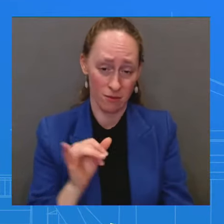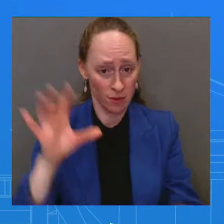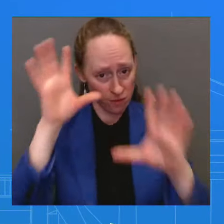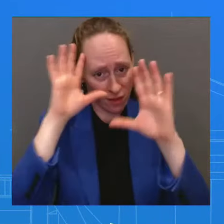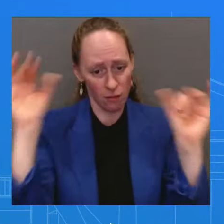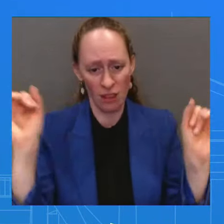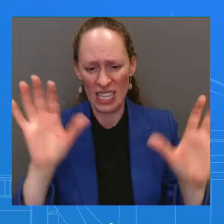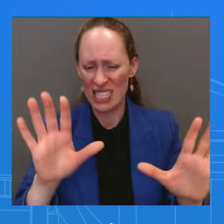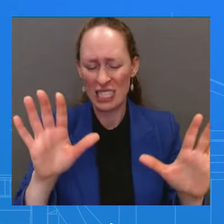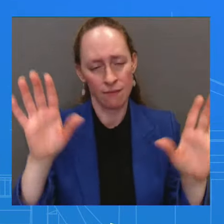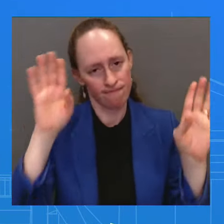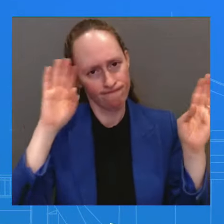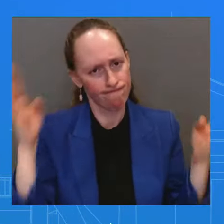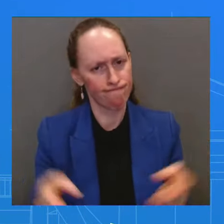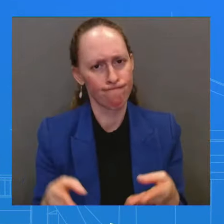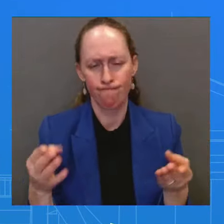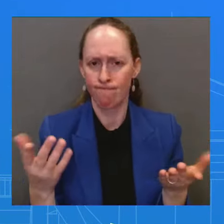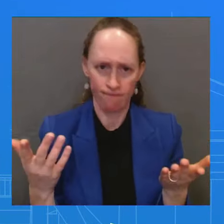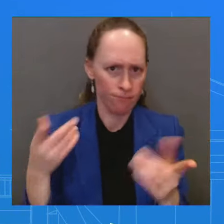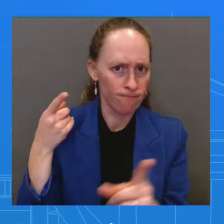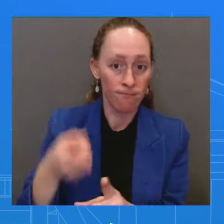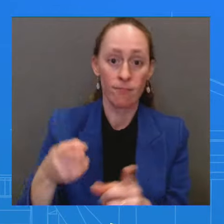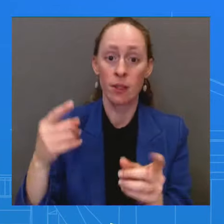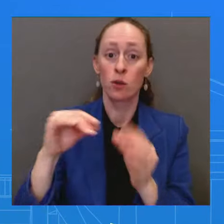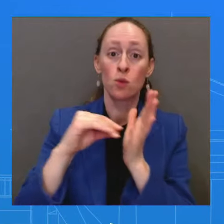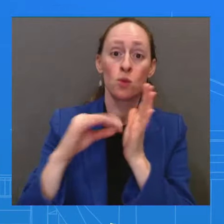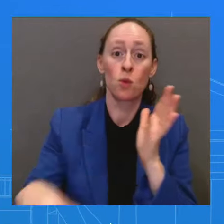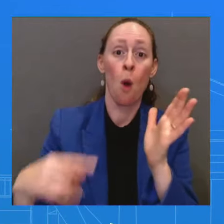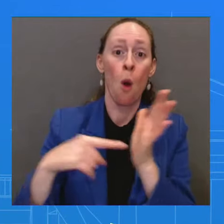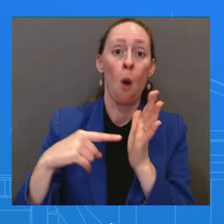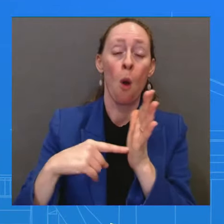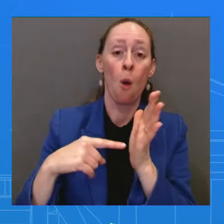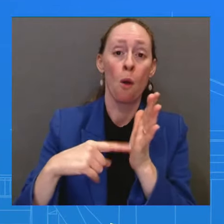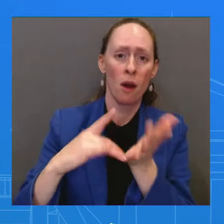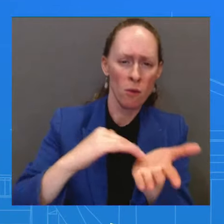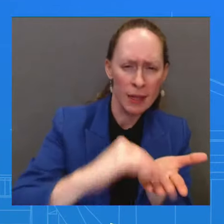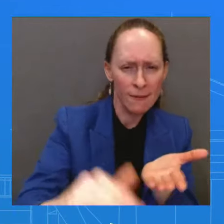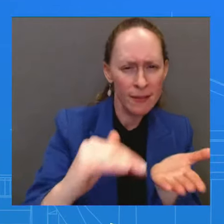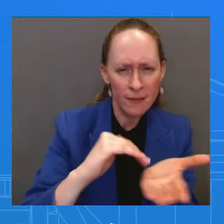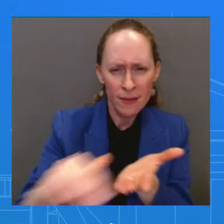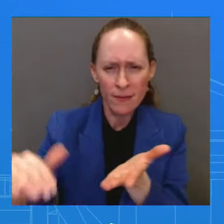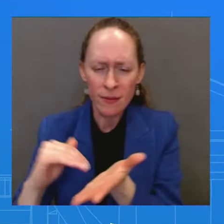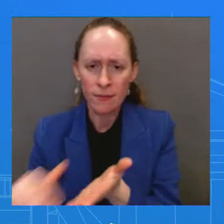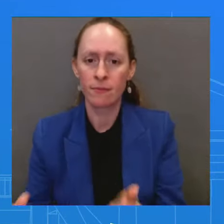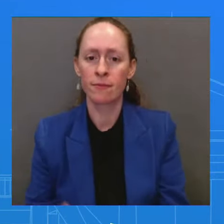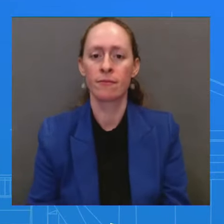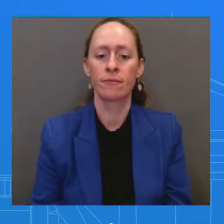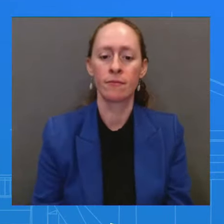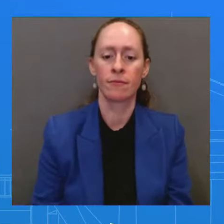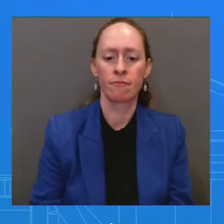to make sure that we're giving a little bit of breathing room to the American people. That's why you heard from the President yesterday talking about --